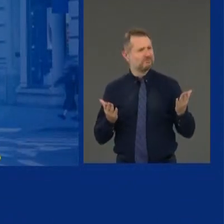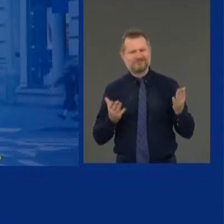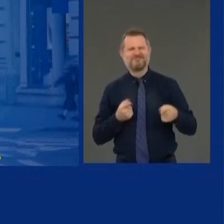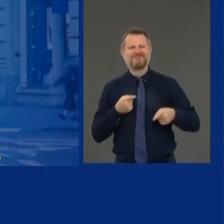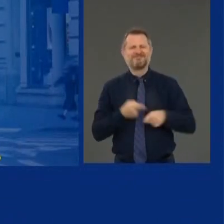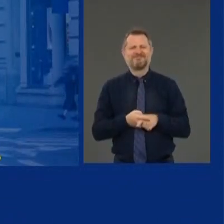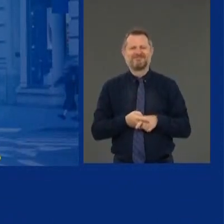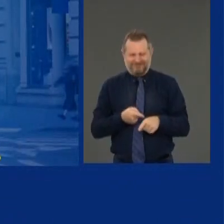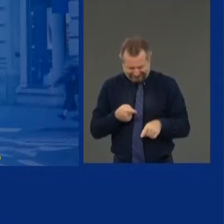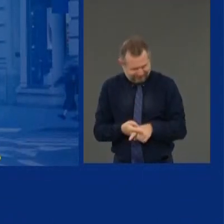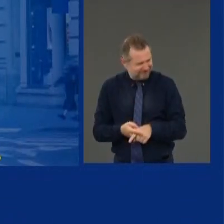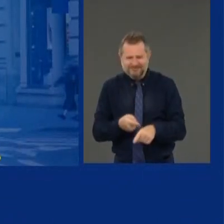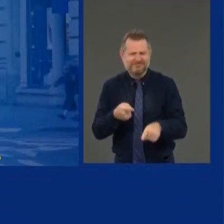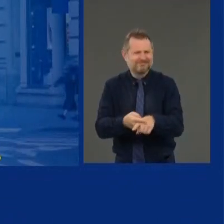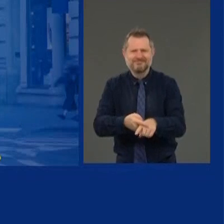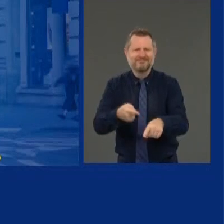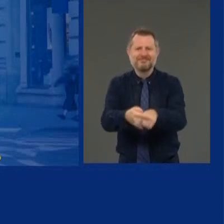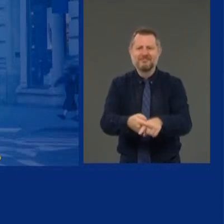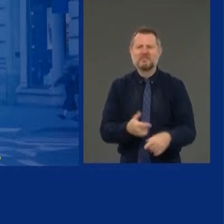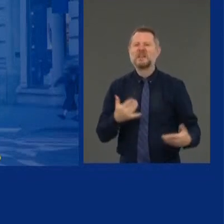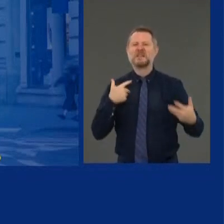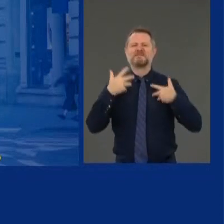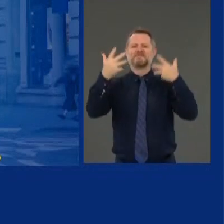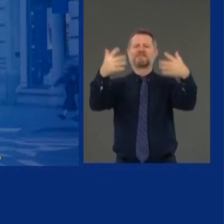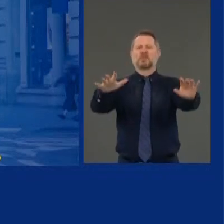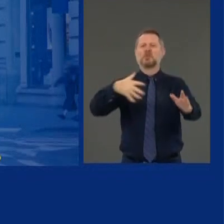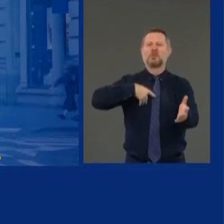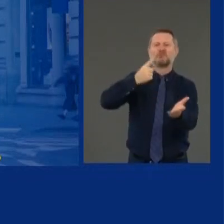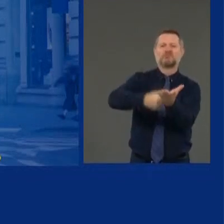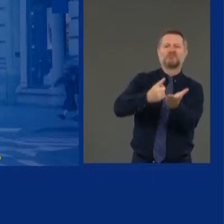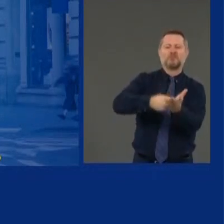FACTS.